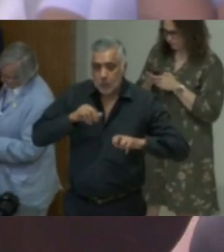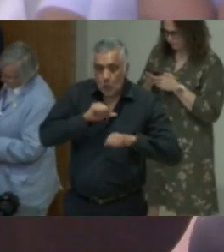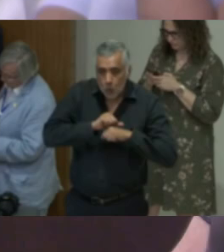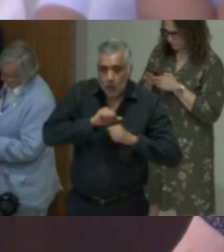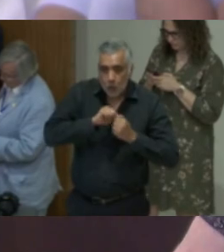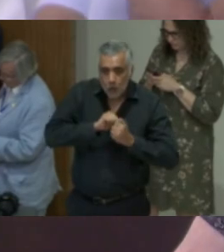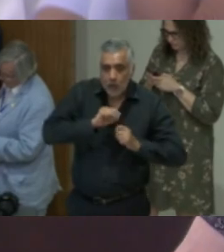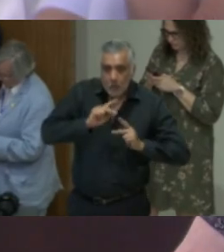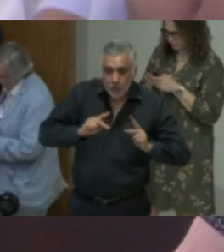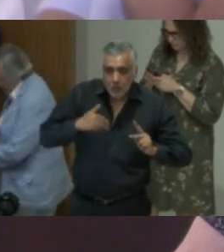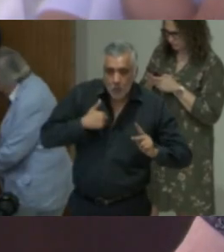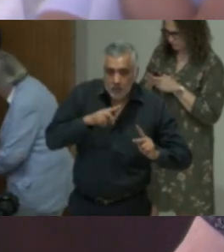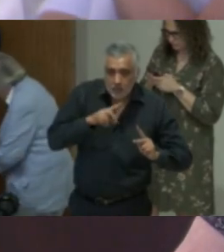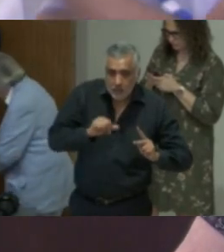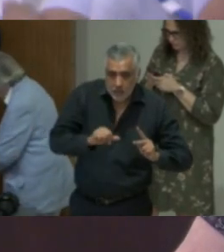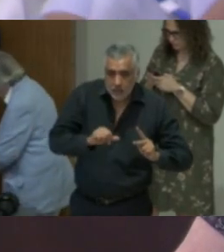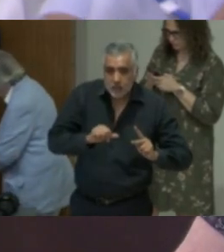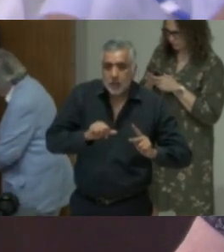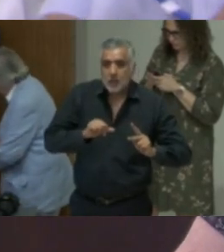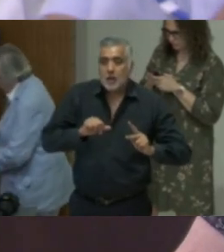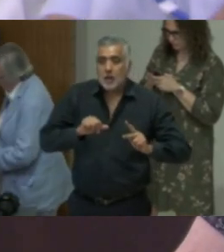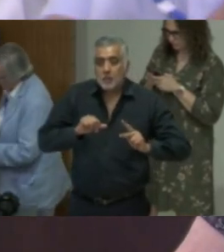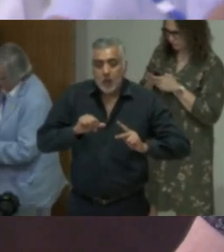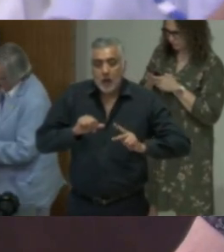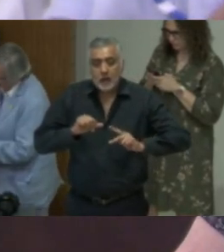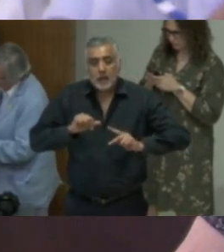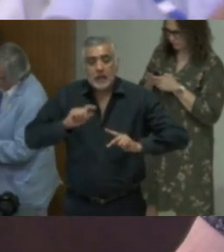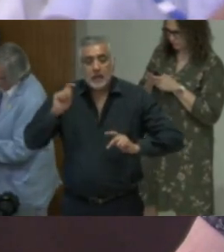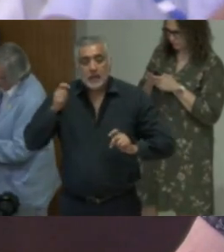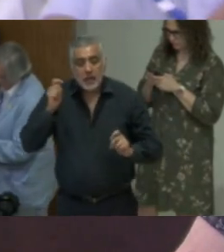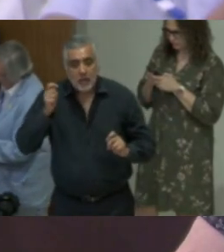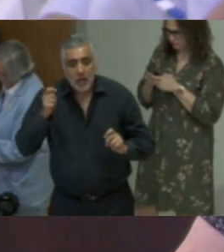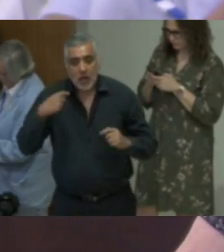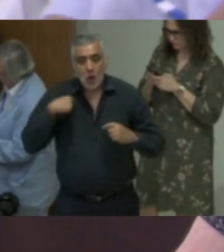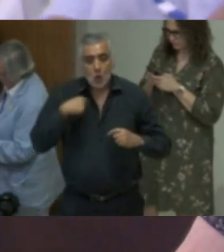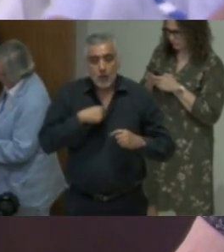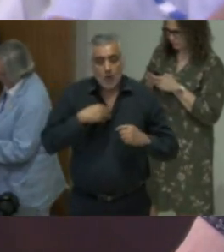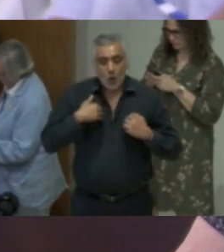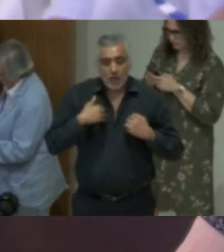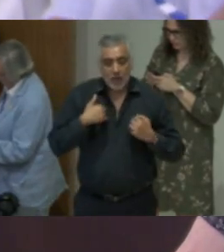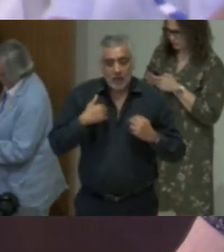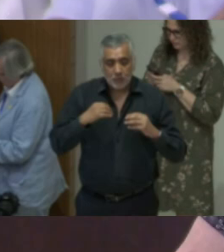First one, in Kenya we have money to train only one deaf man to be a catechist,